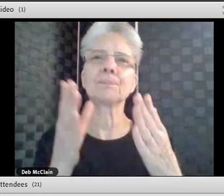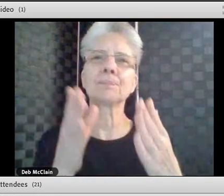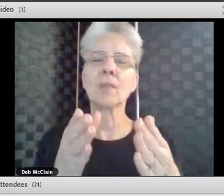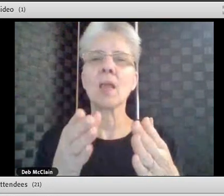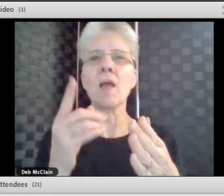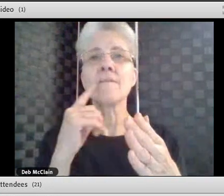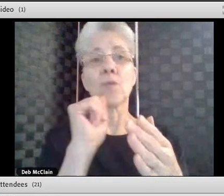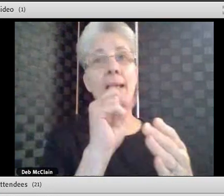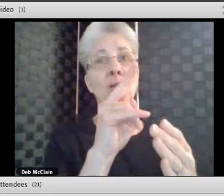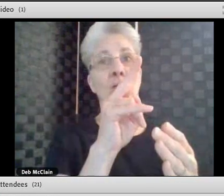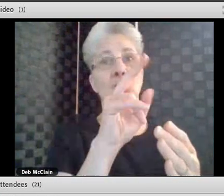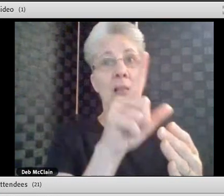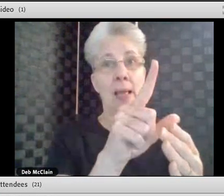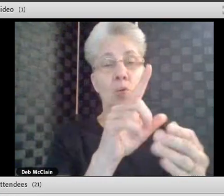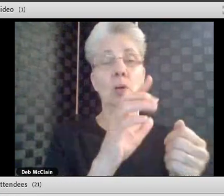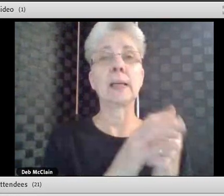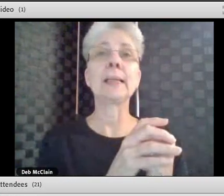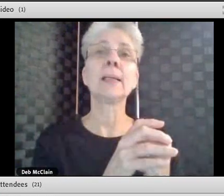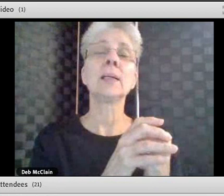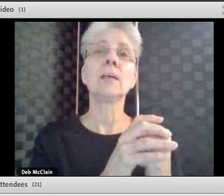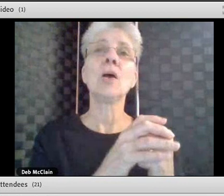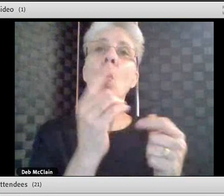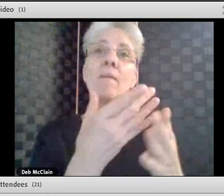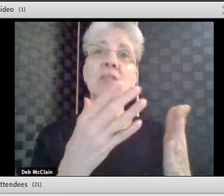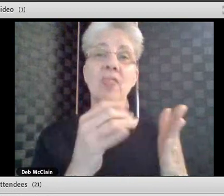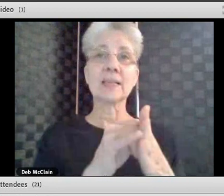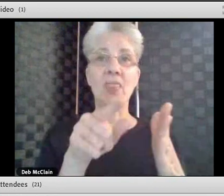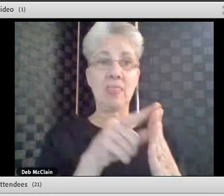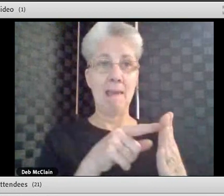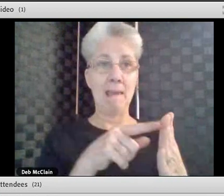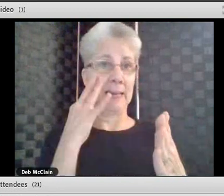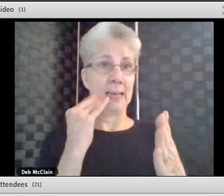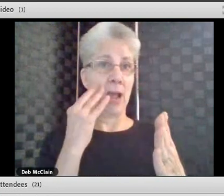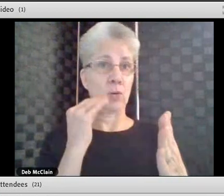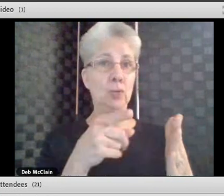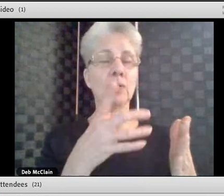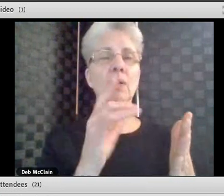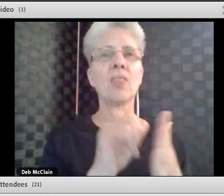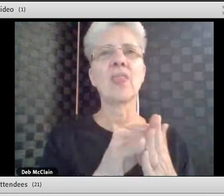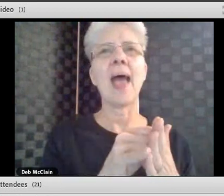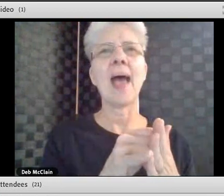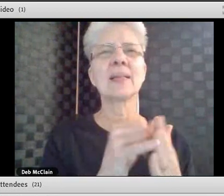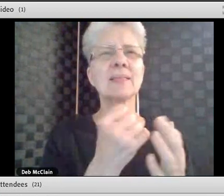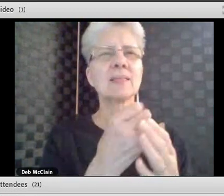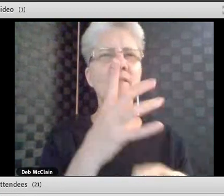So for Air University Library, one of the things that they encountered